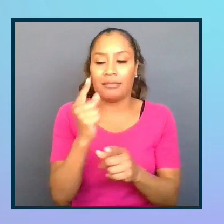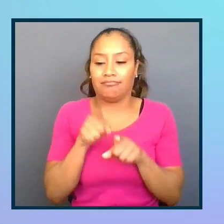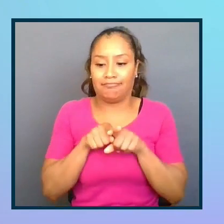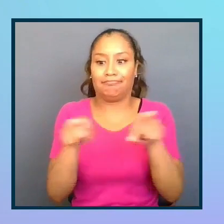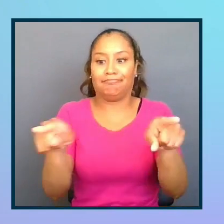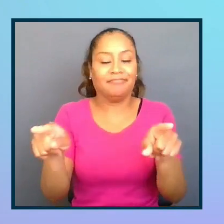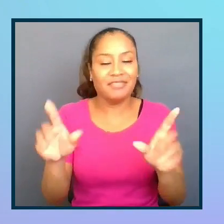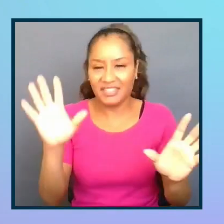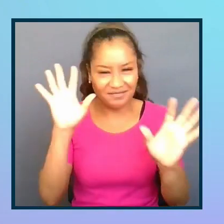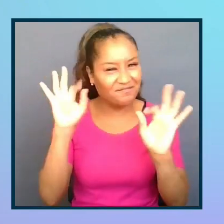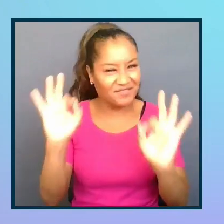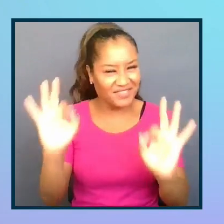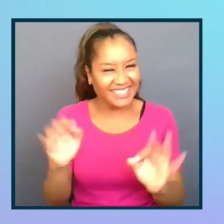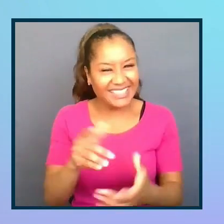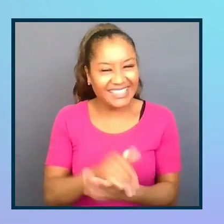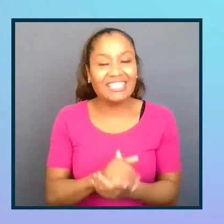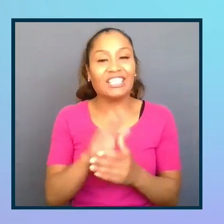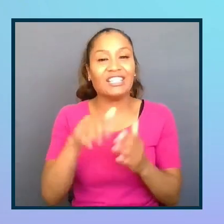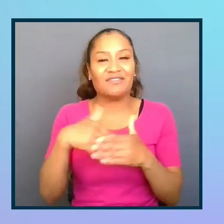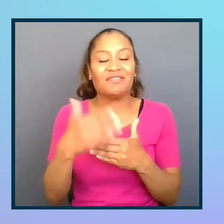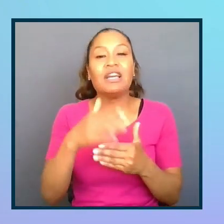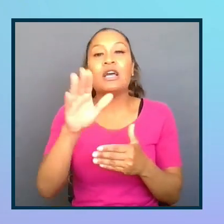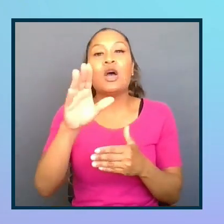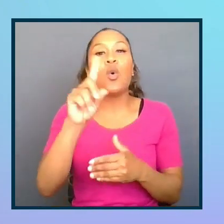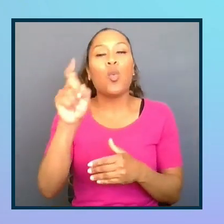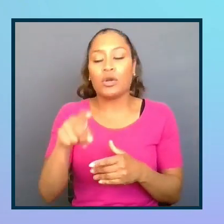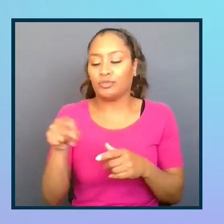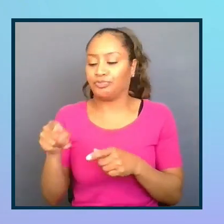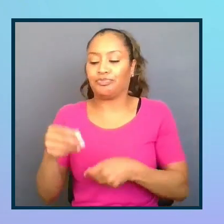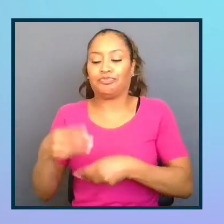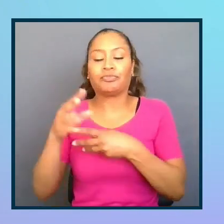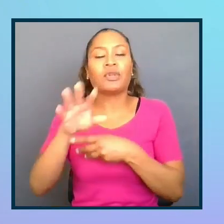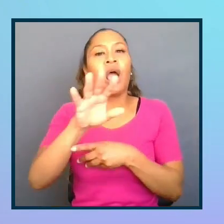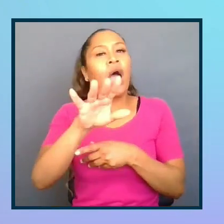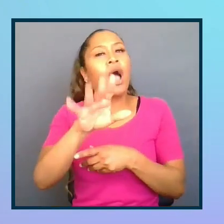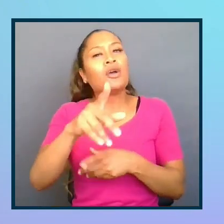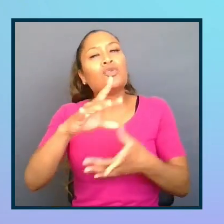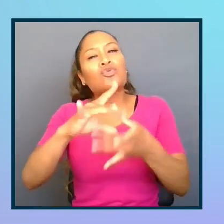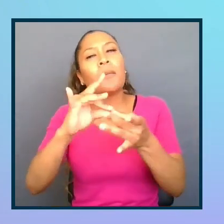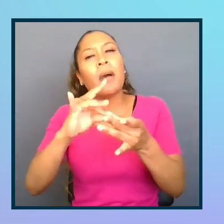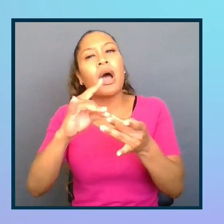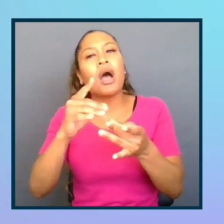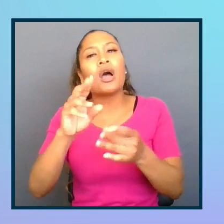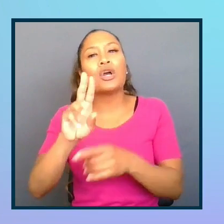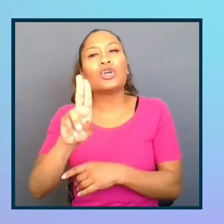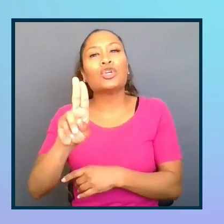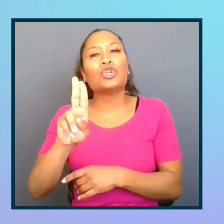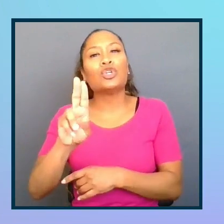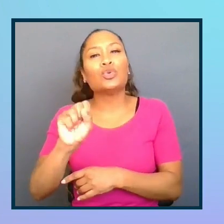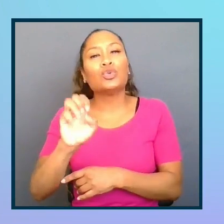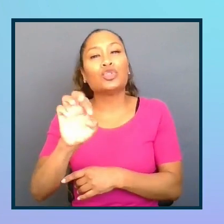The next question here, can you talk about the role of user testing as you develop the app,